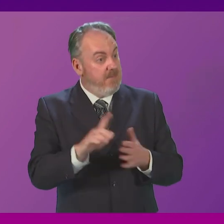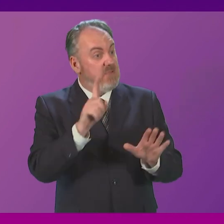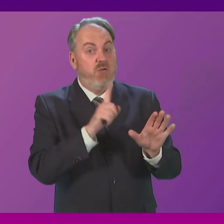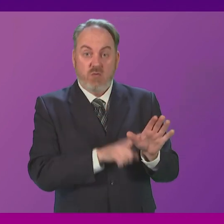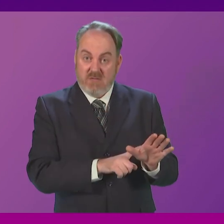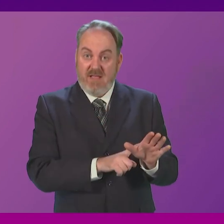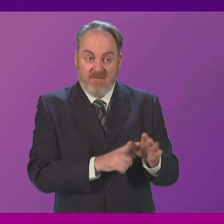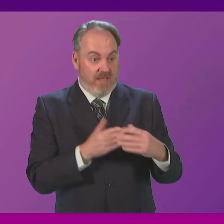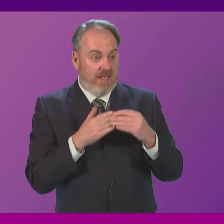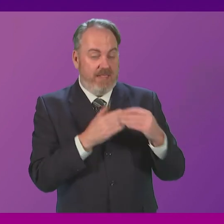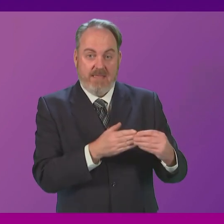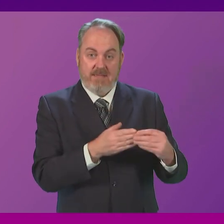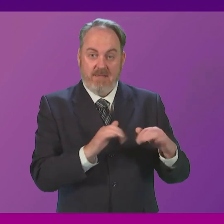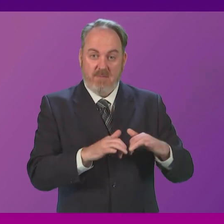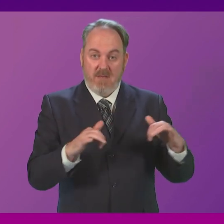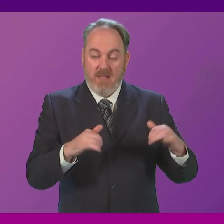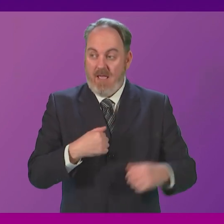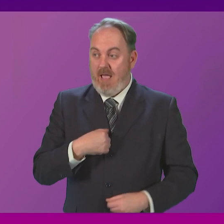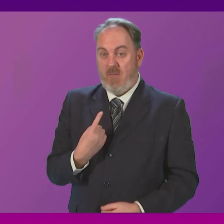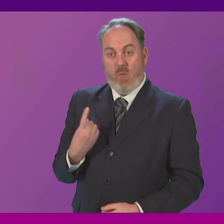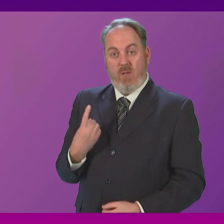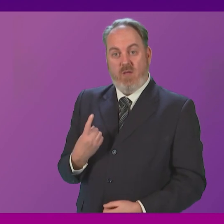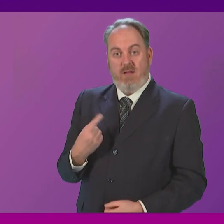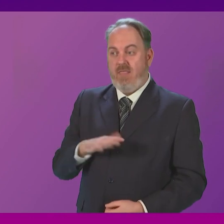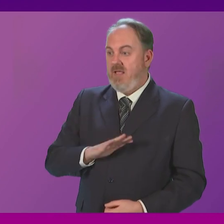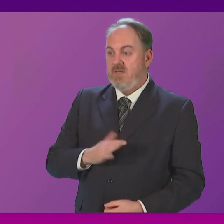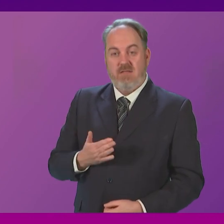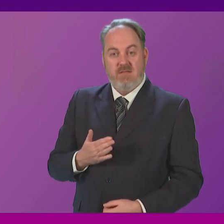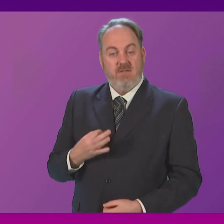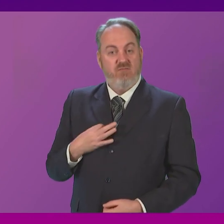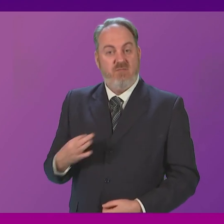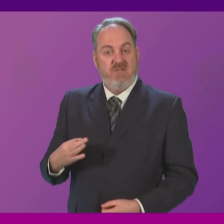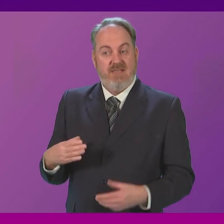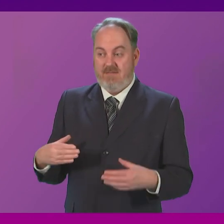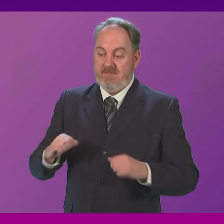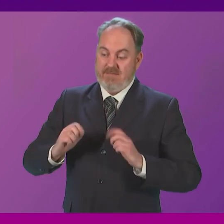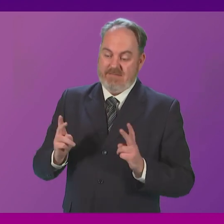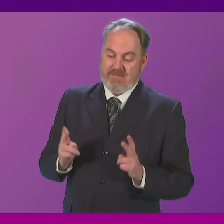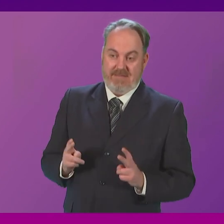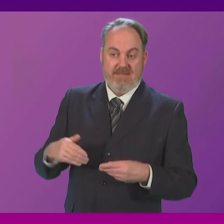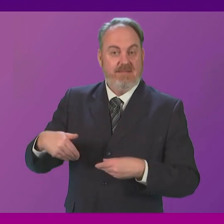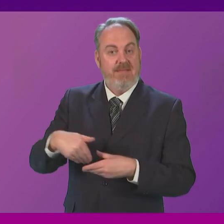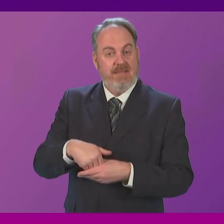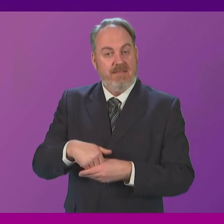position that I am the only party leader who does not represent a seat in one of Scotland’s two largest cities.